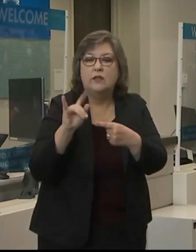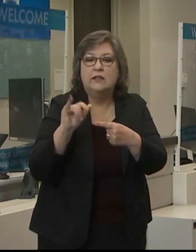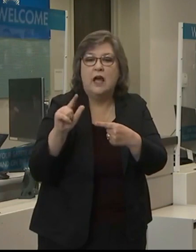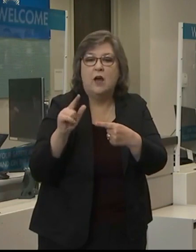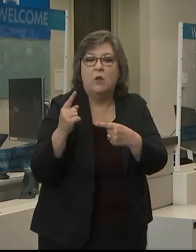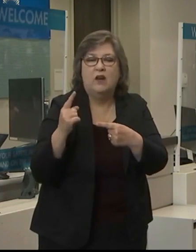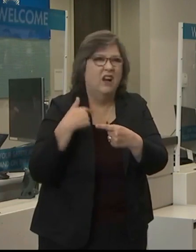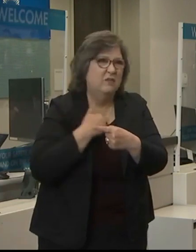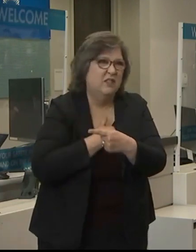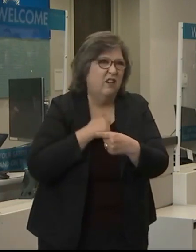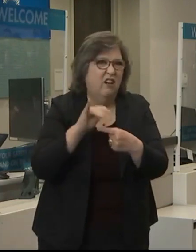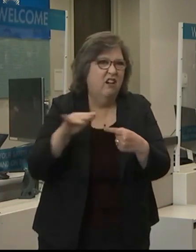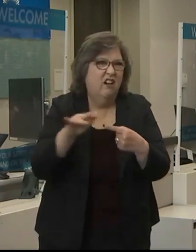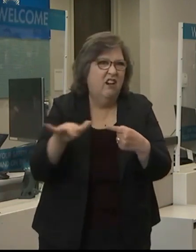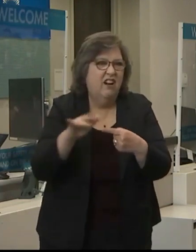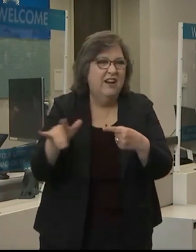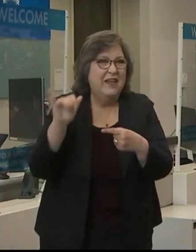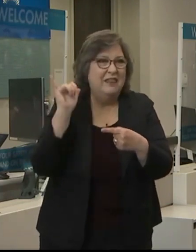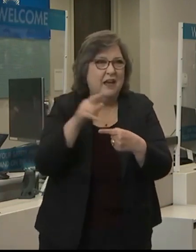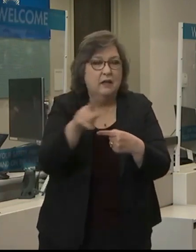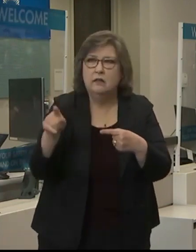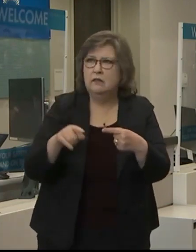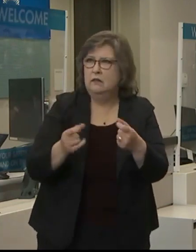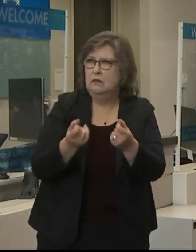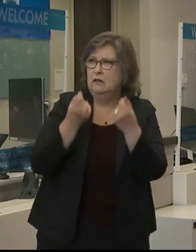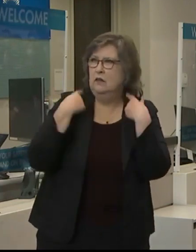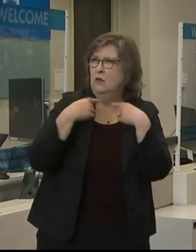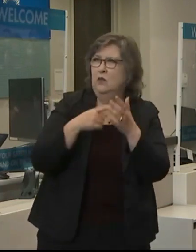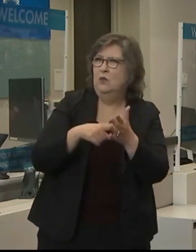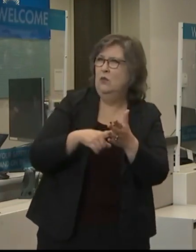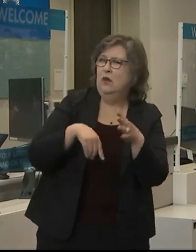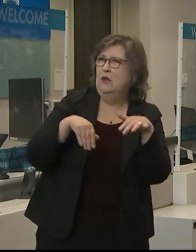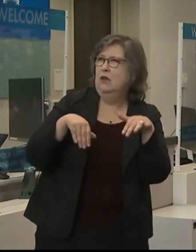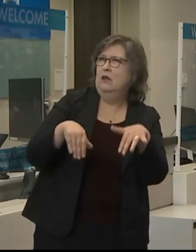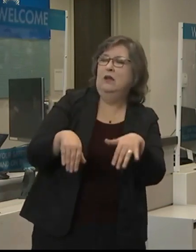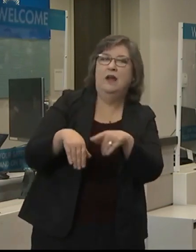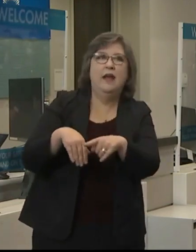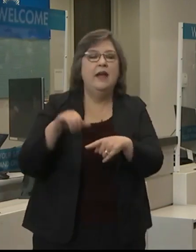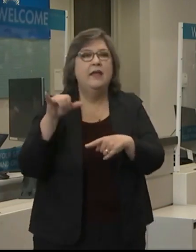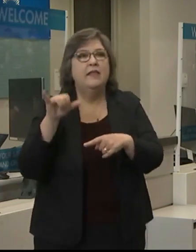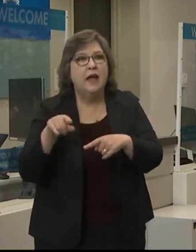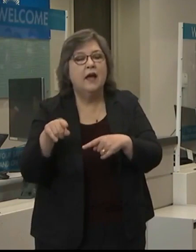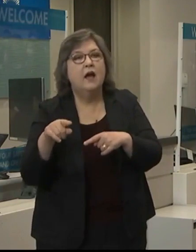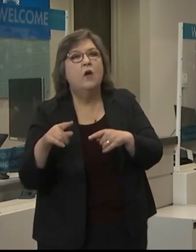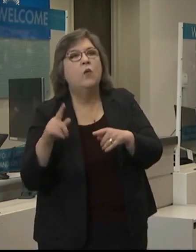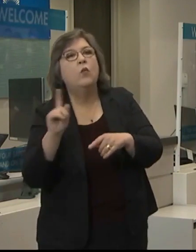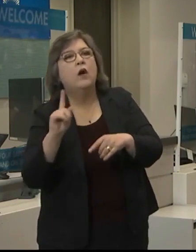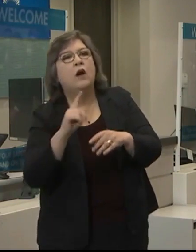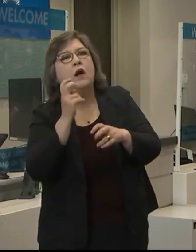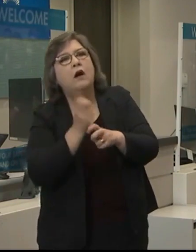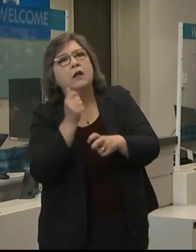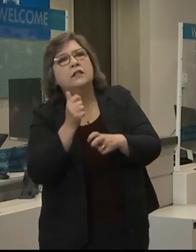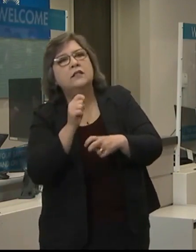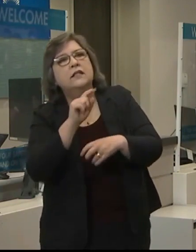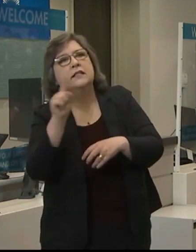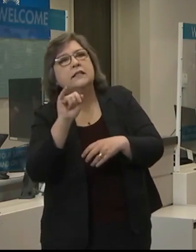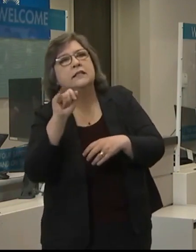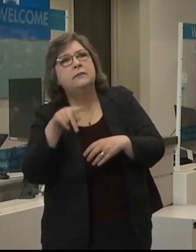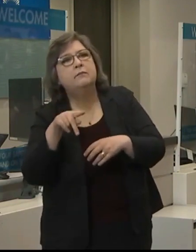the 1% that understand what I'm talking about, that's the most vulnerable zip codes in the state of California, those the communities most at risk the